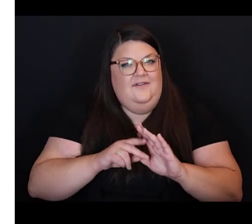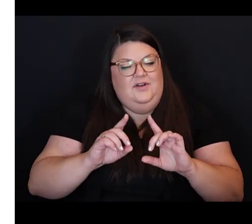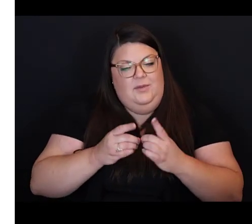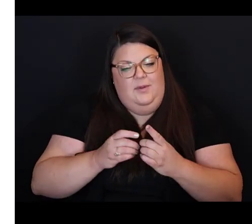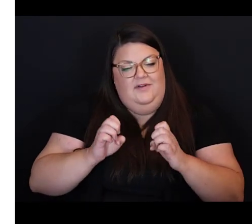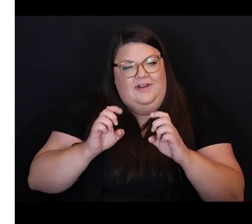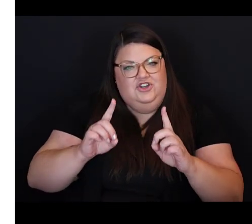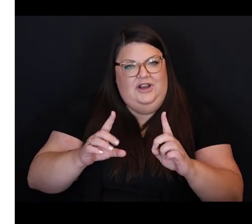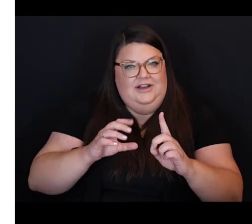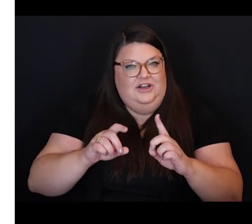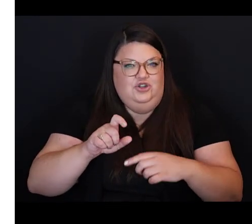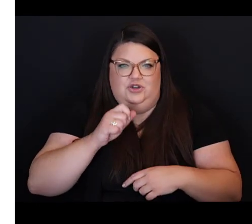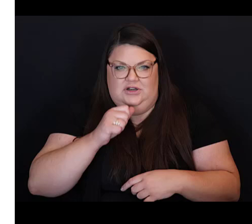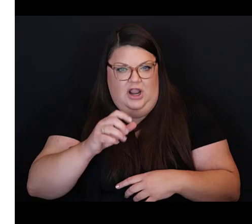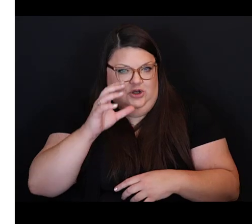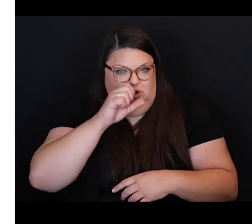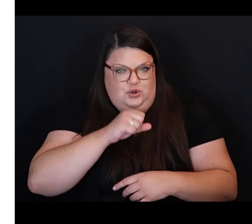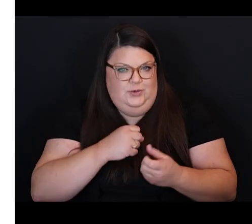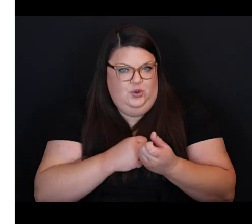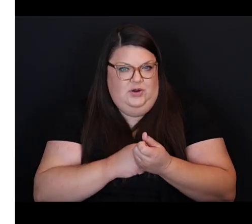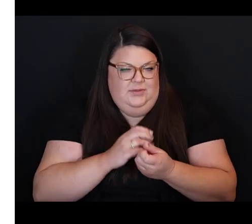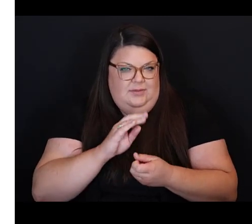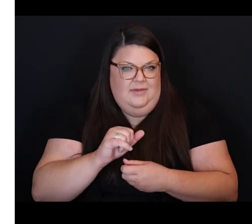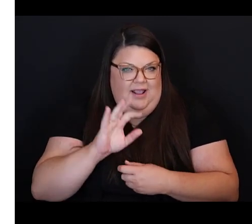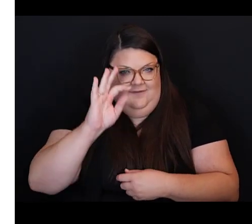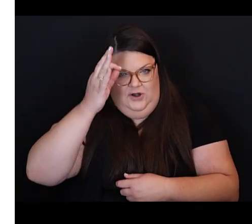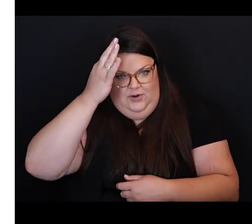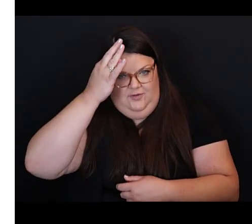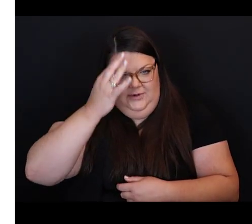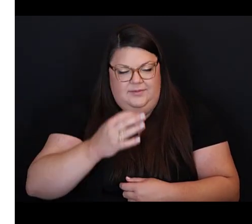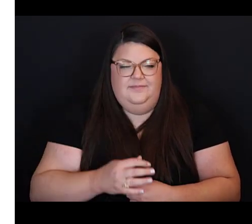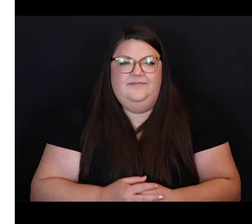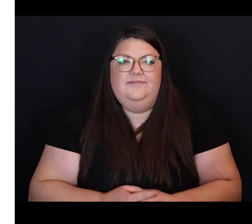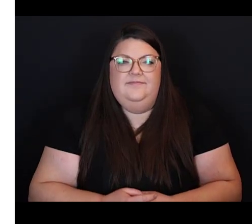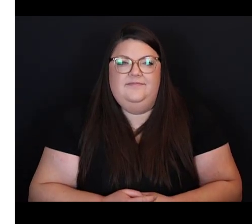of the Department of Education, and you should not assume endorsement by the Federal Government.